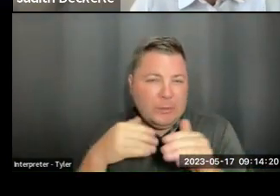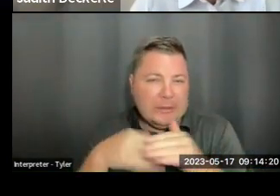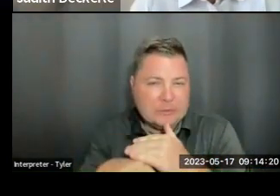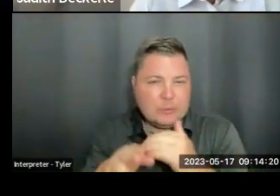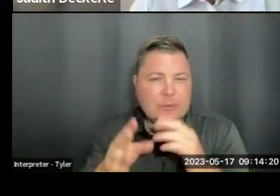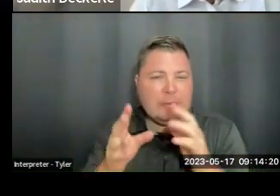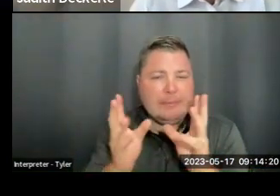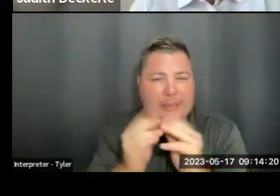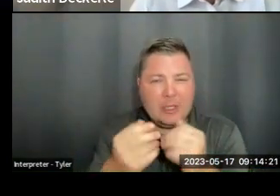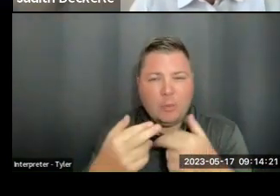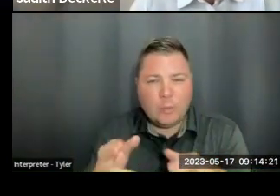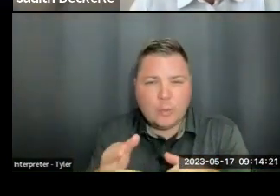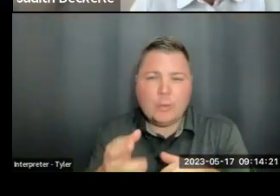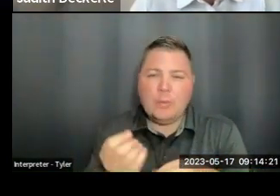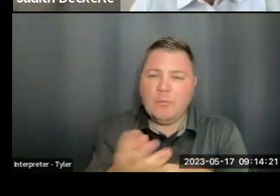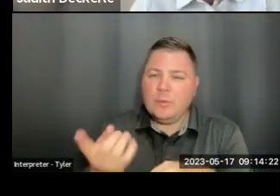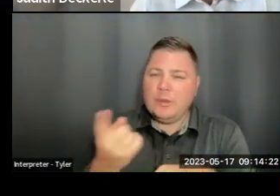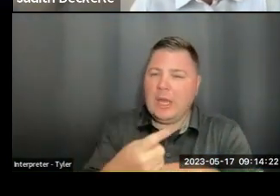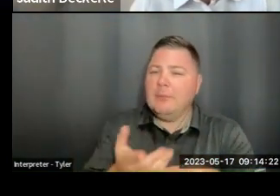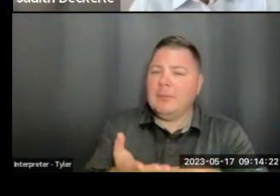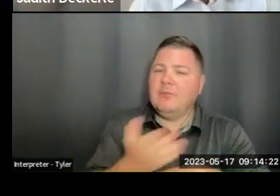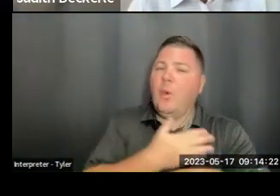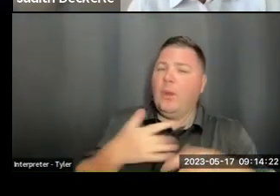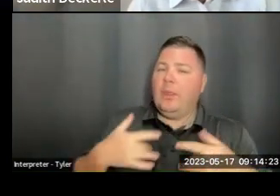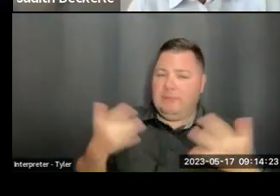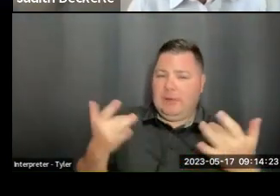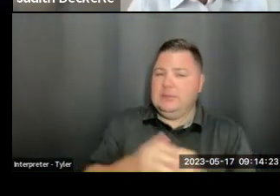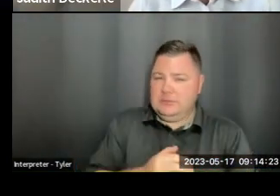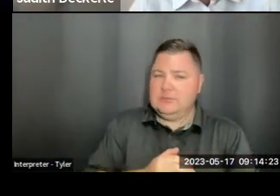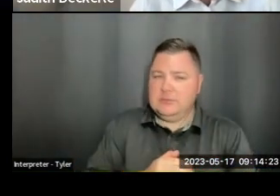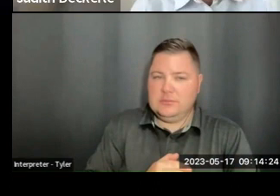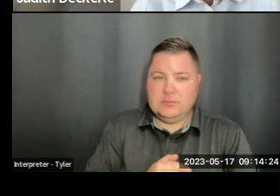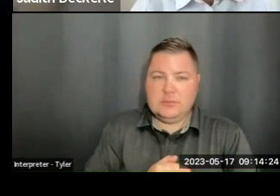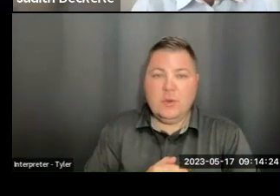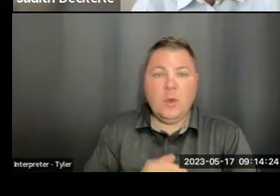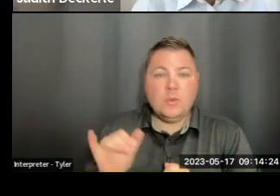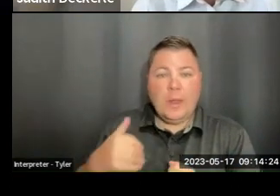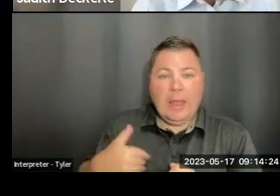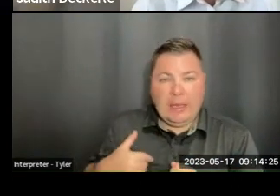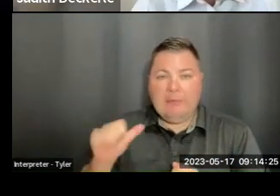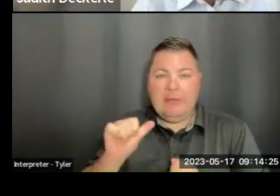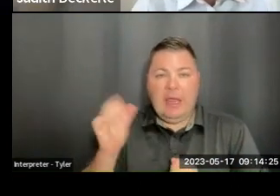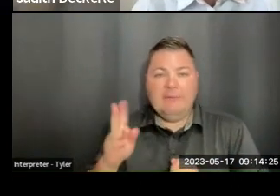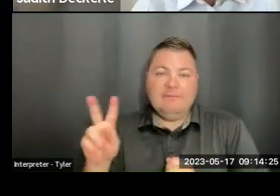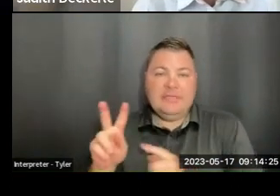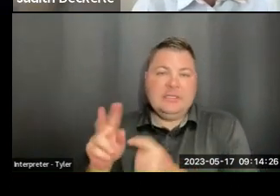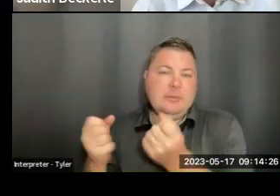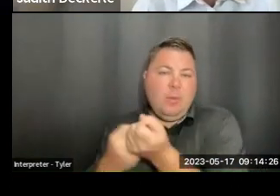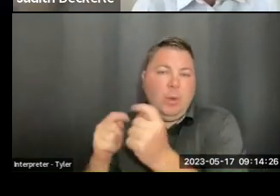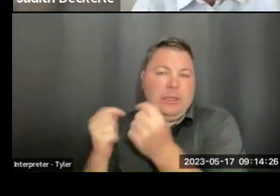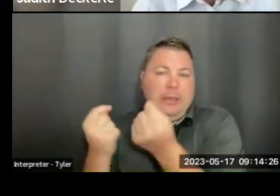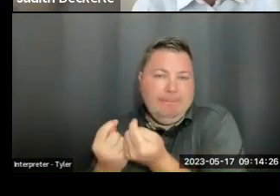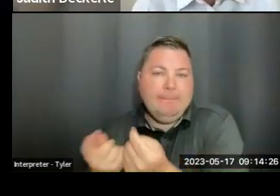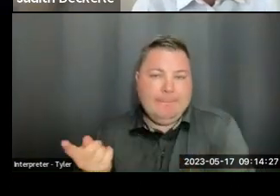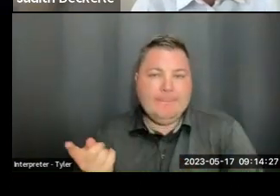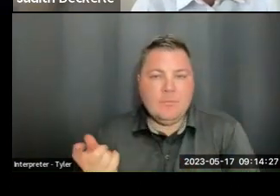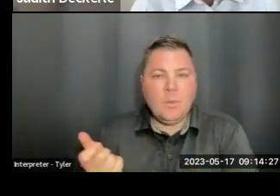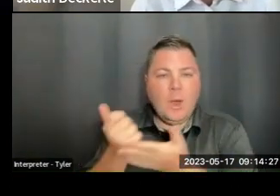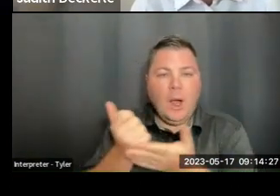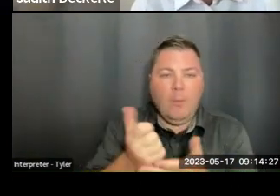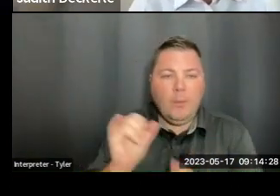Hopefully, you have access to the meeting room or conference room a few days in advance of your event.